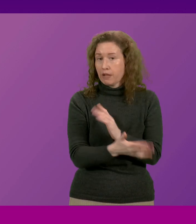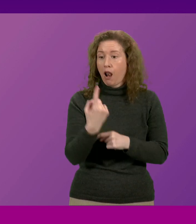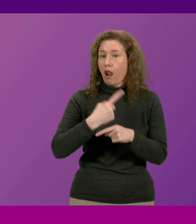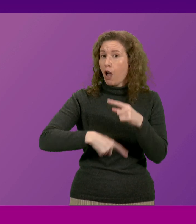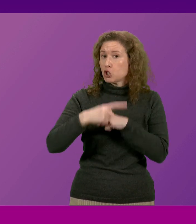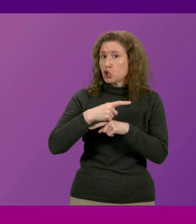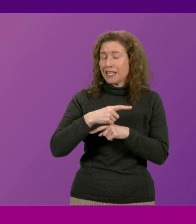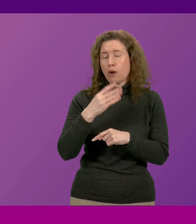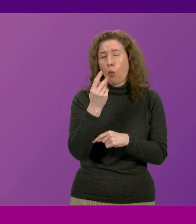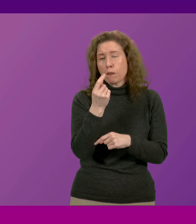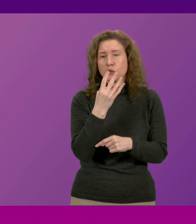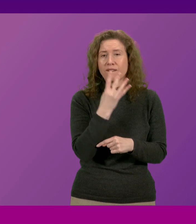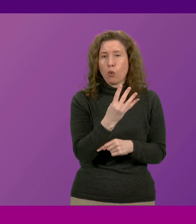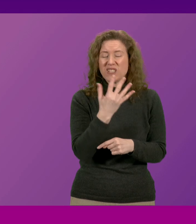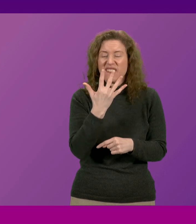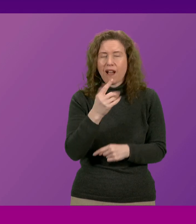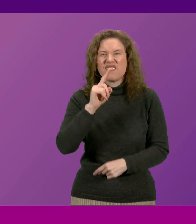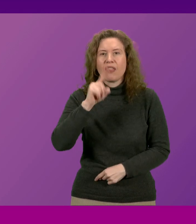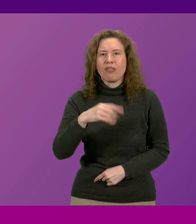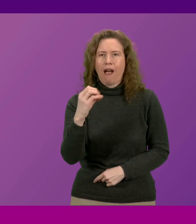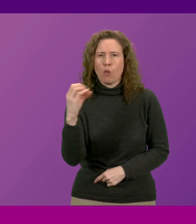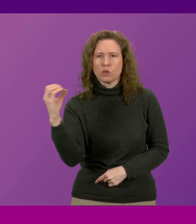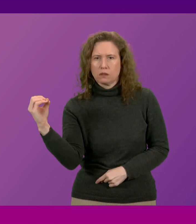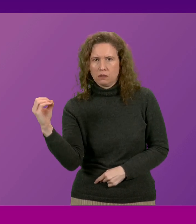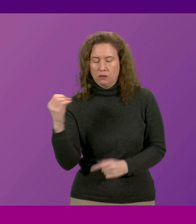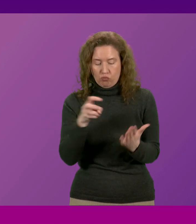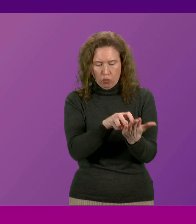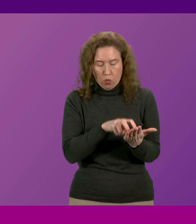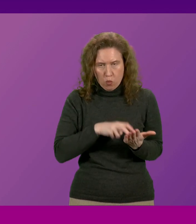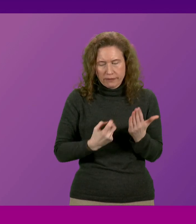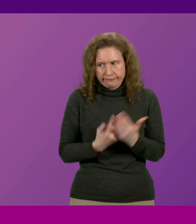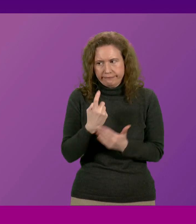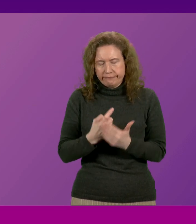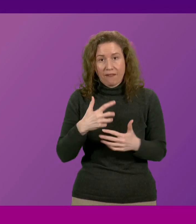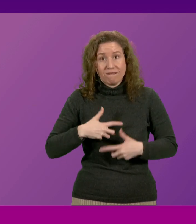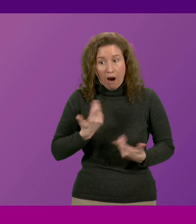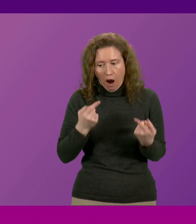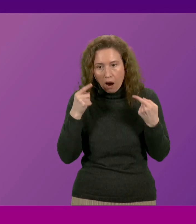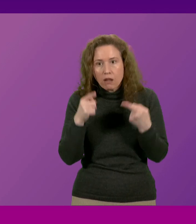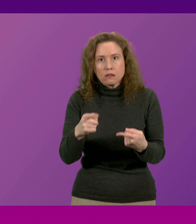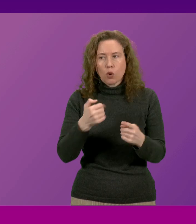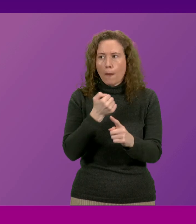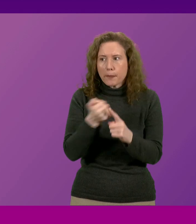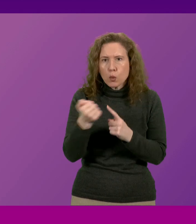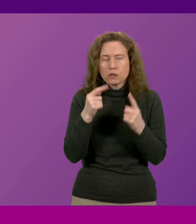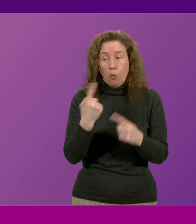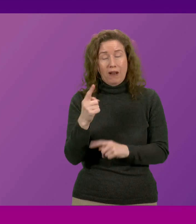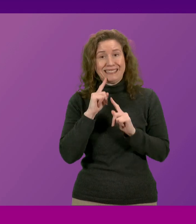almost 45,000 recorded incidents of violence and abuse. One teacher told me that female pupils and